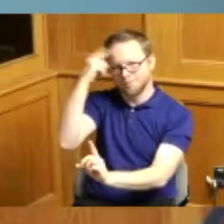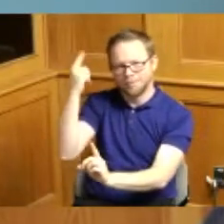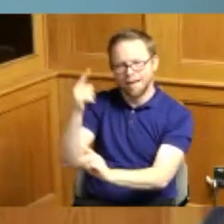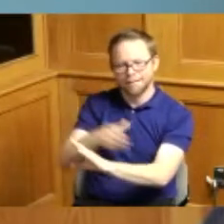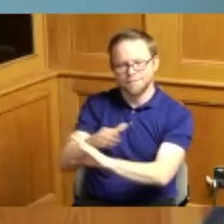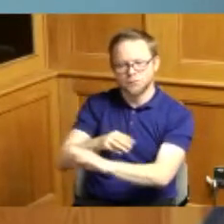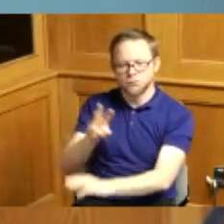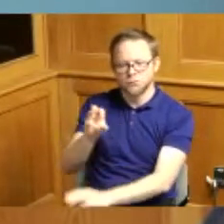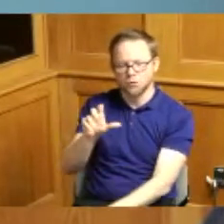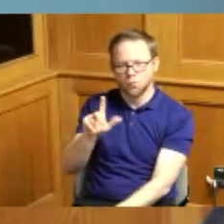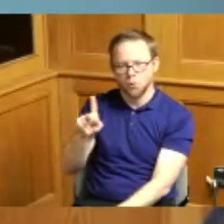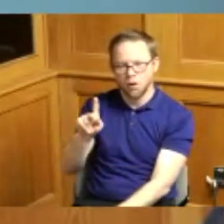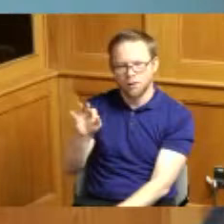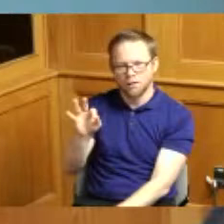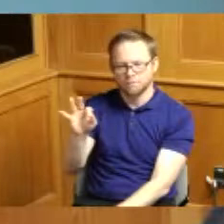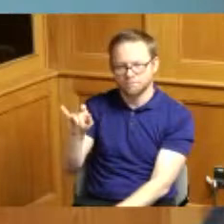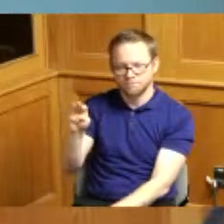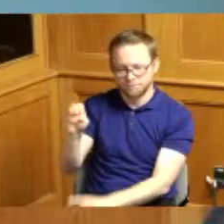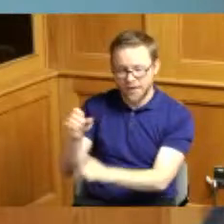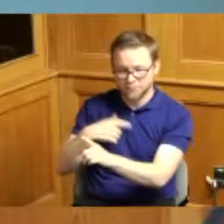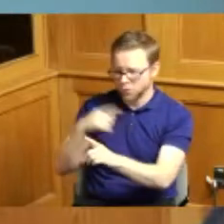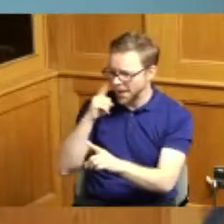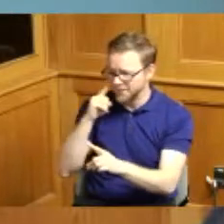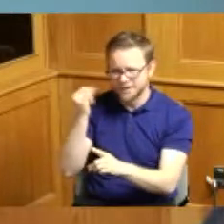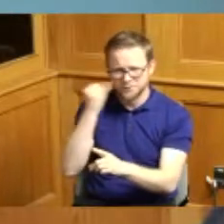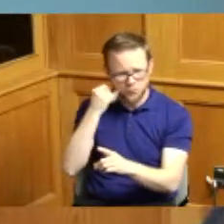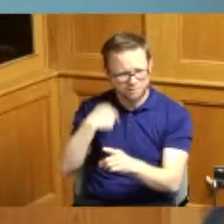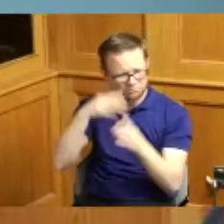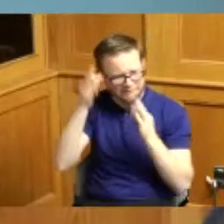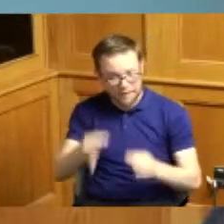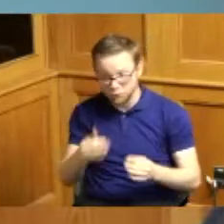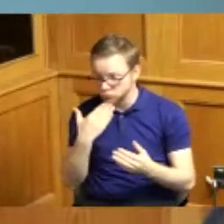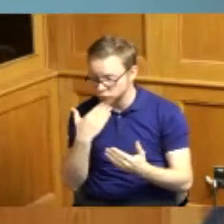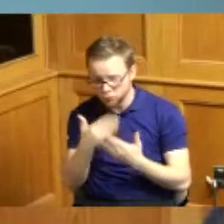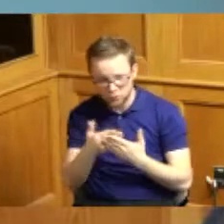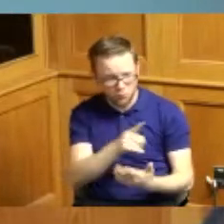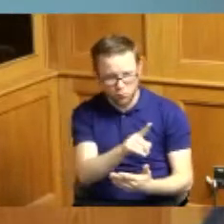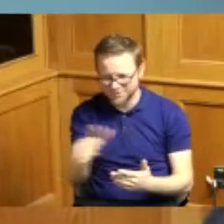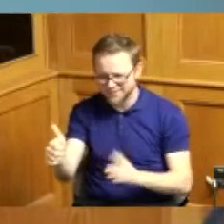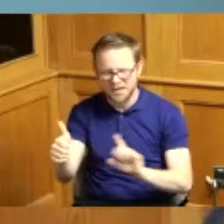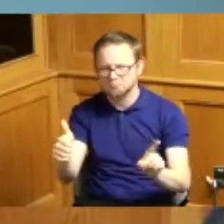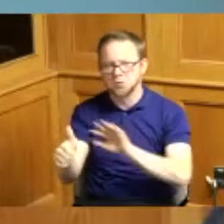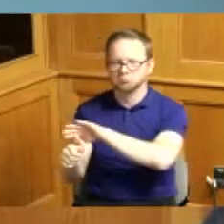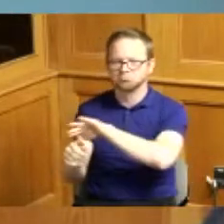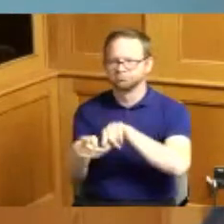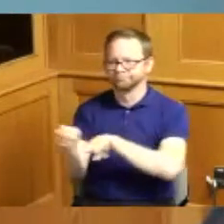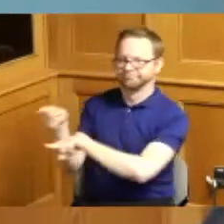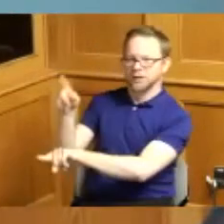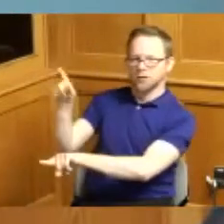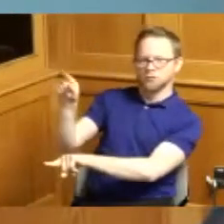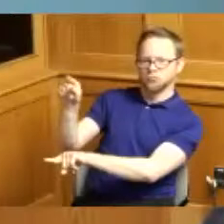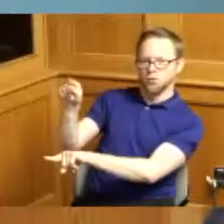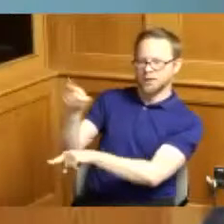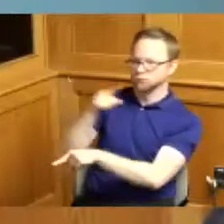on the scale of 10 it had to be a 20. how it was put together the production the marketing how it